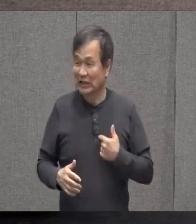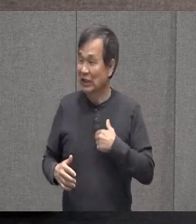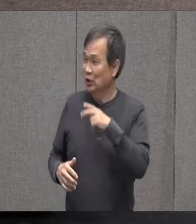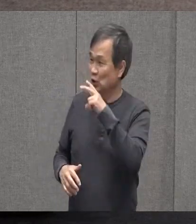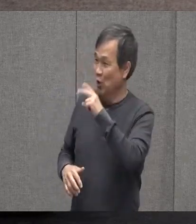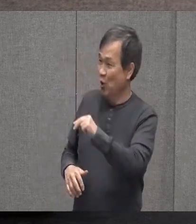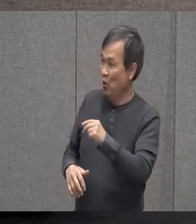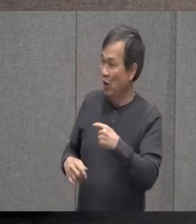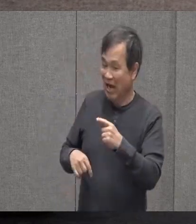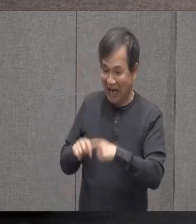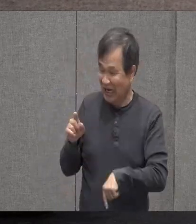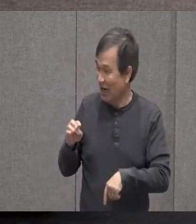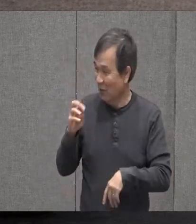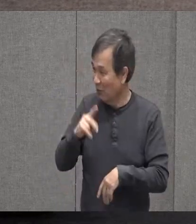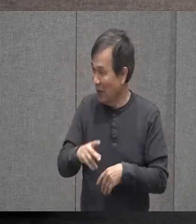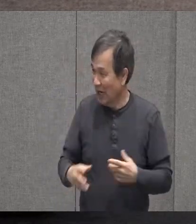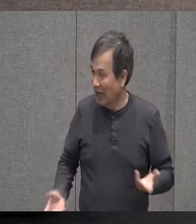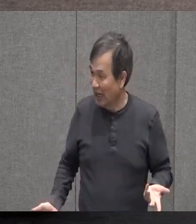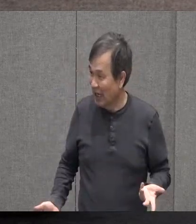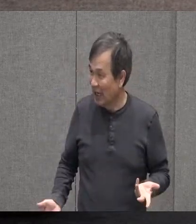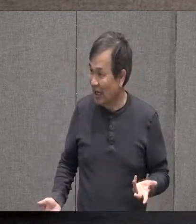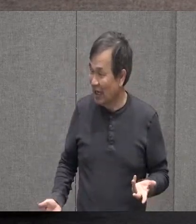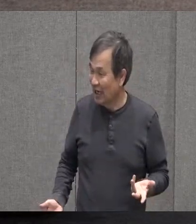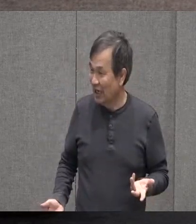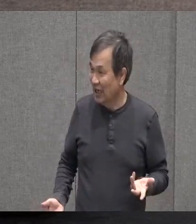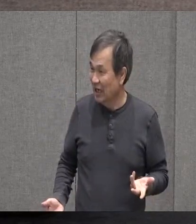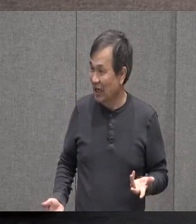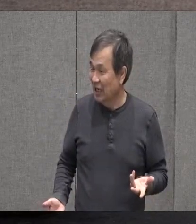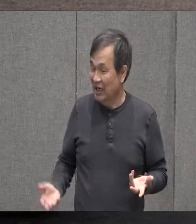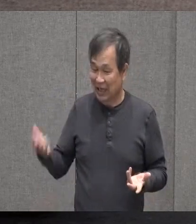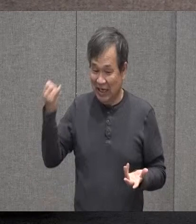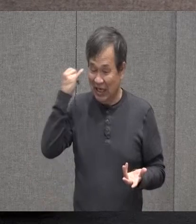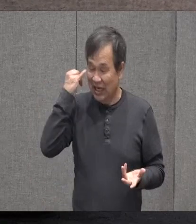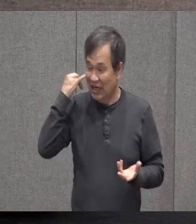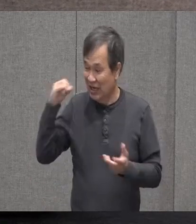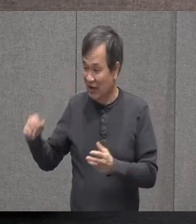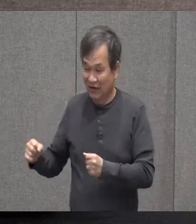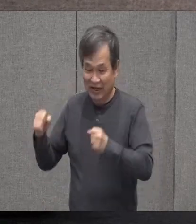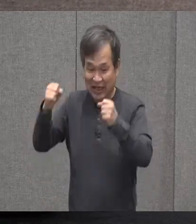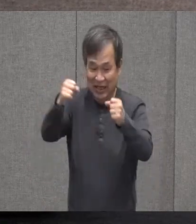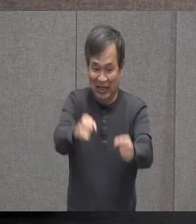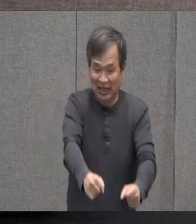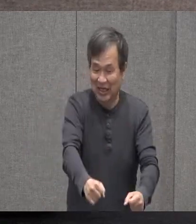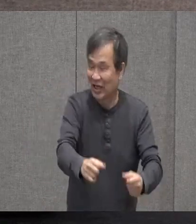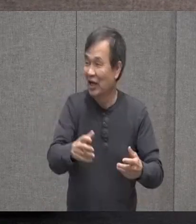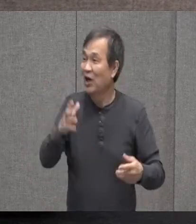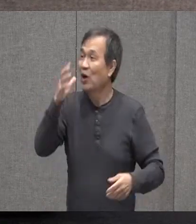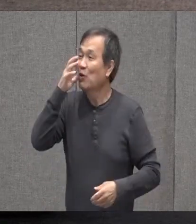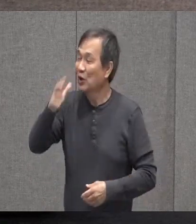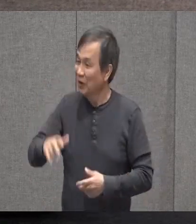"I will not put her back. "If I do, we will have not two women, but three